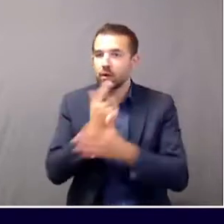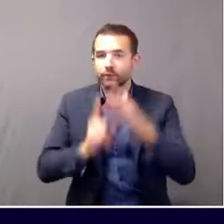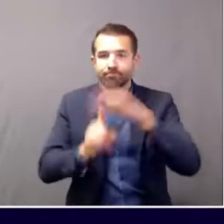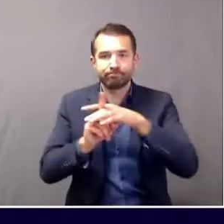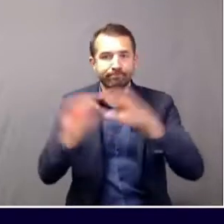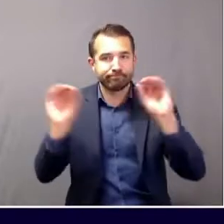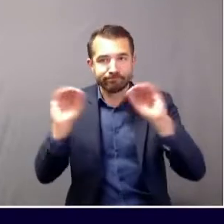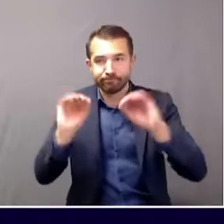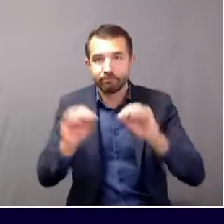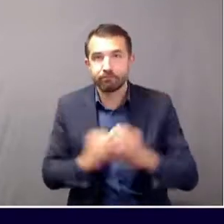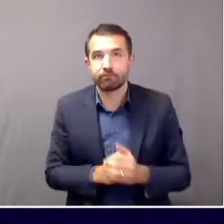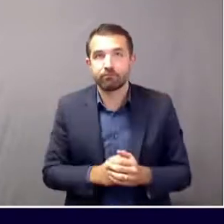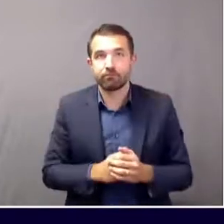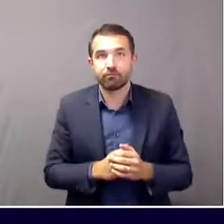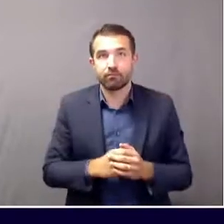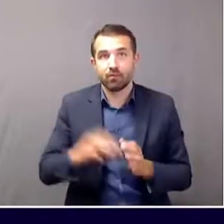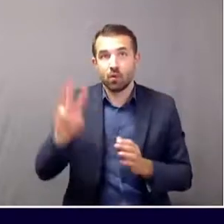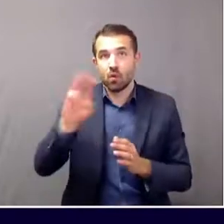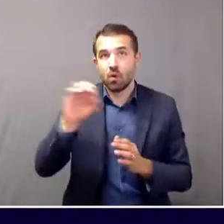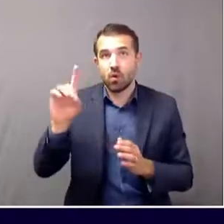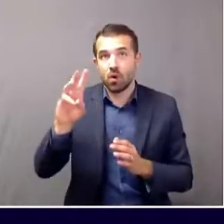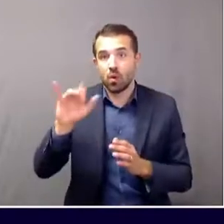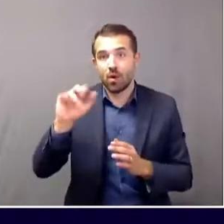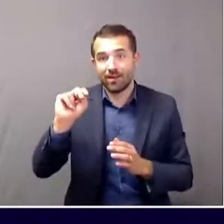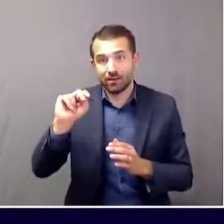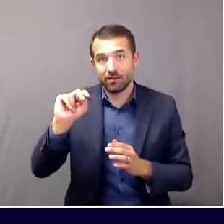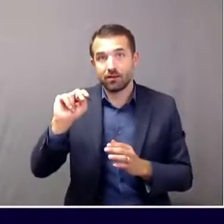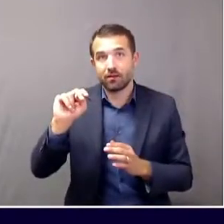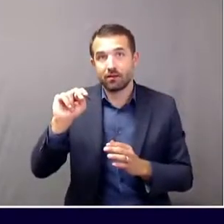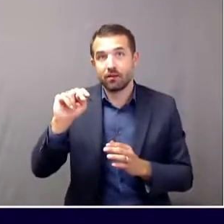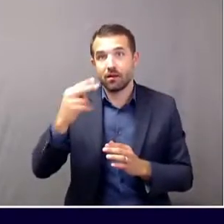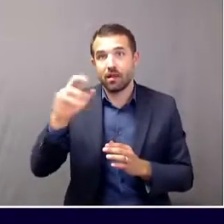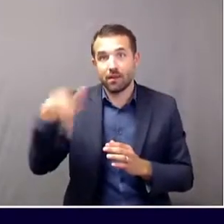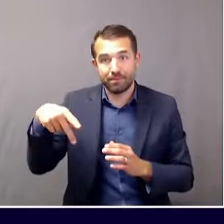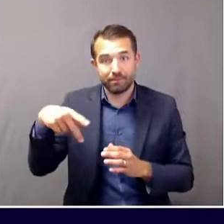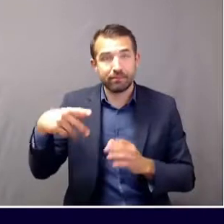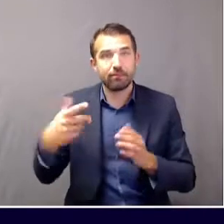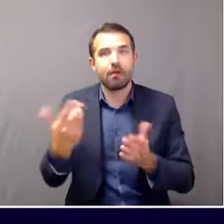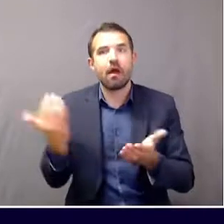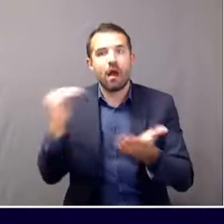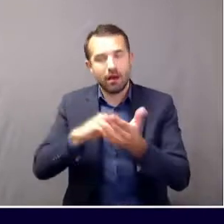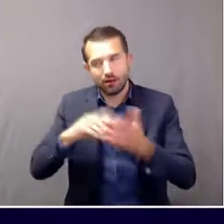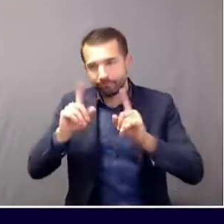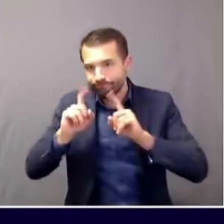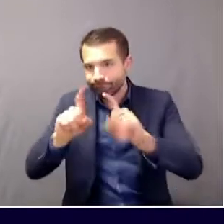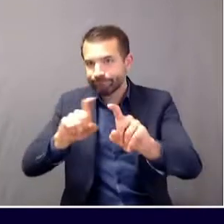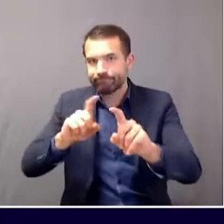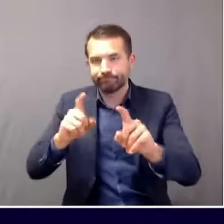daily bill they also completed